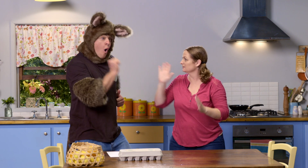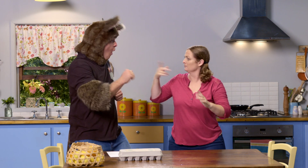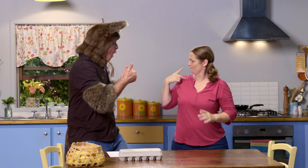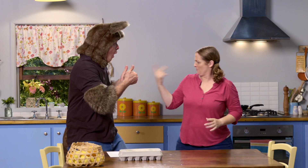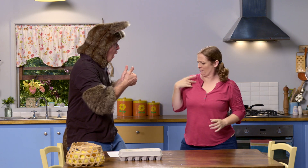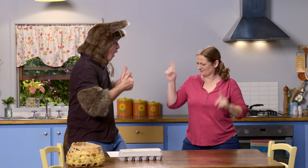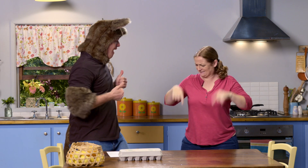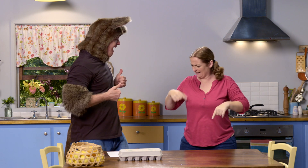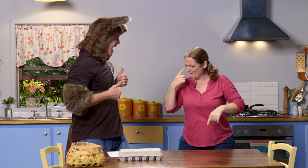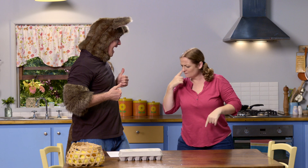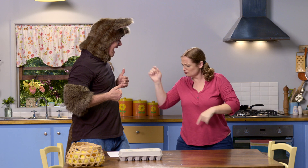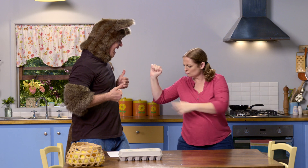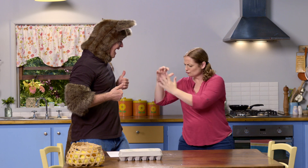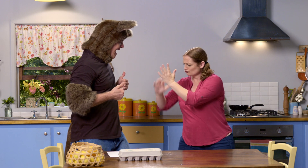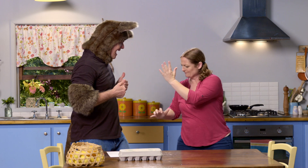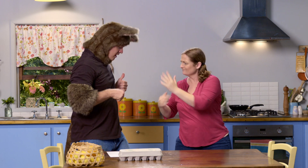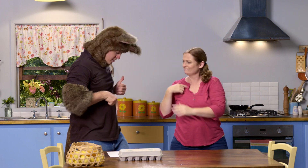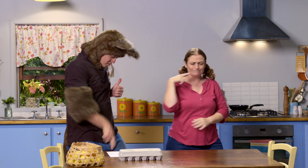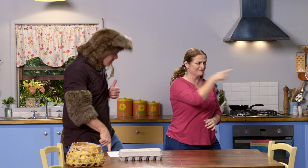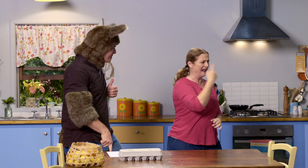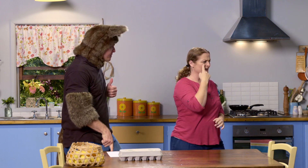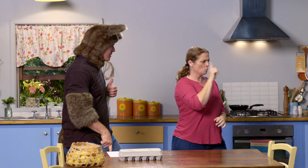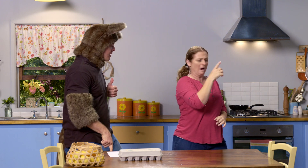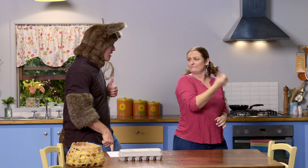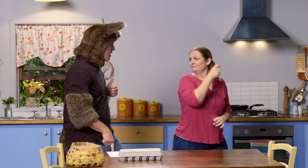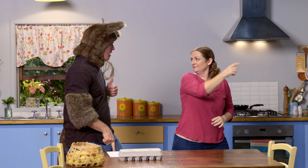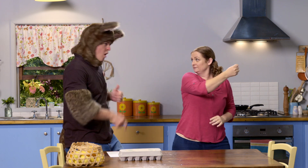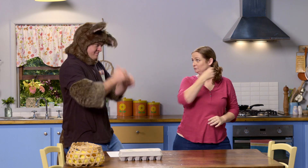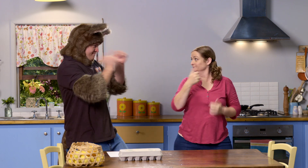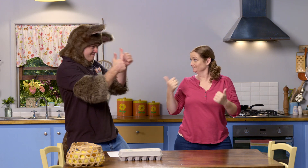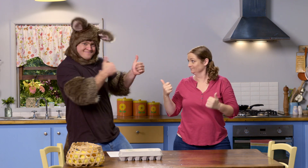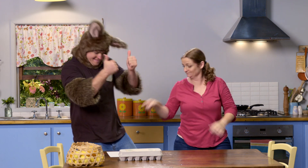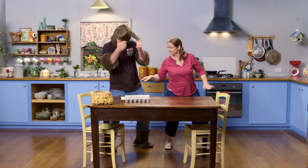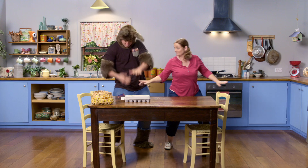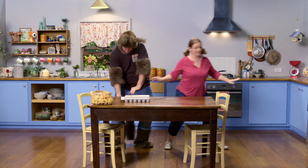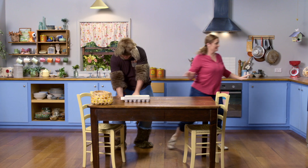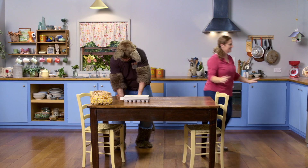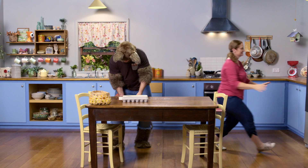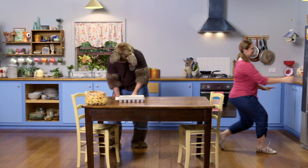Will you get the recipe out? And I'll see what I've got in the fridge to put on our omelette. OK!